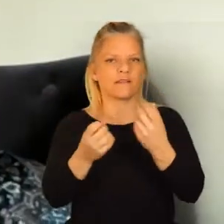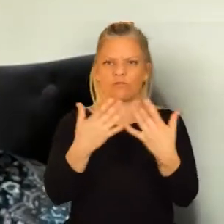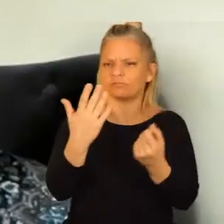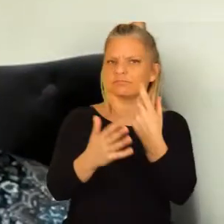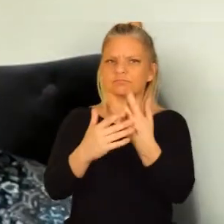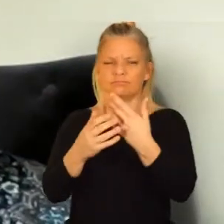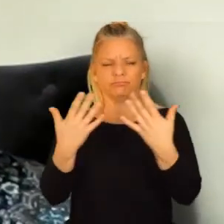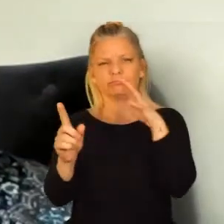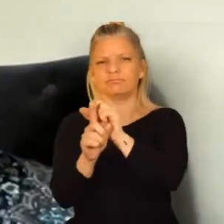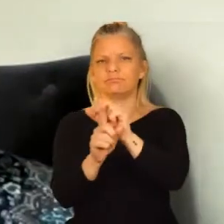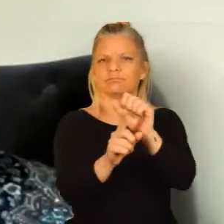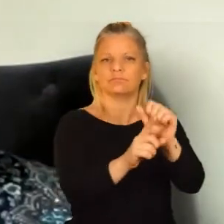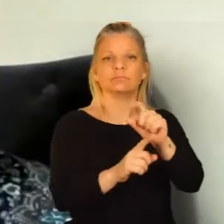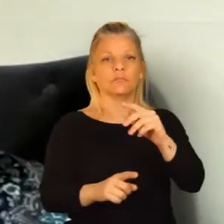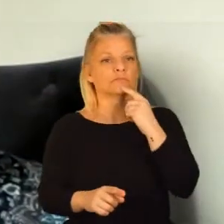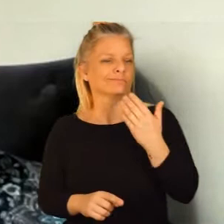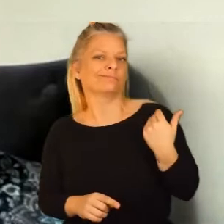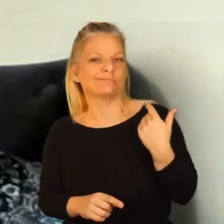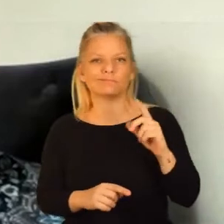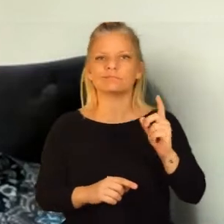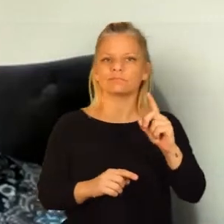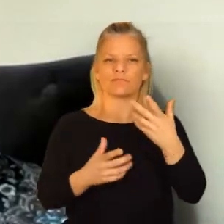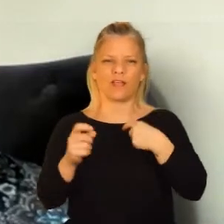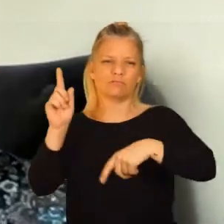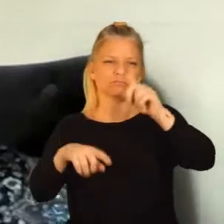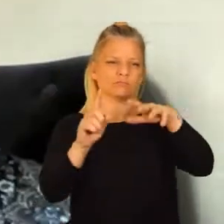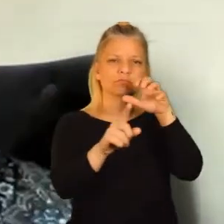well I've been diagnosed with various things but most recently schizophrenia woohoo.